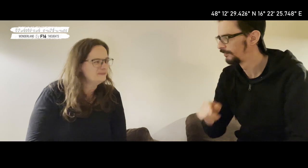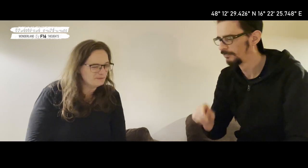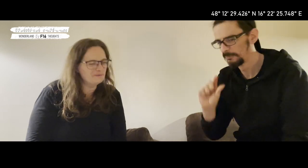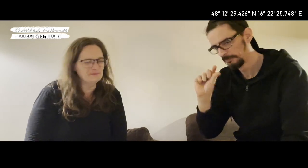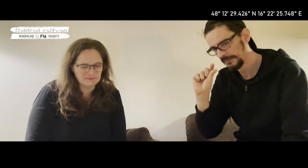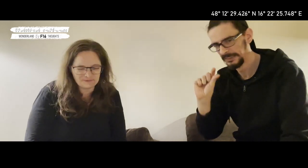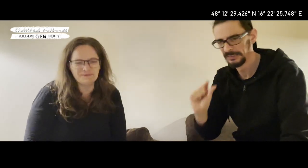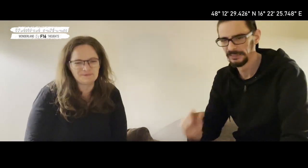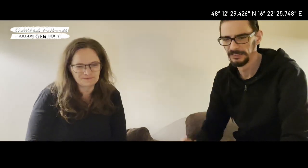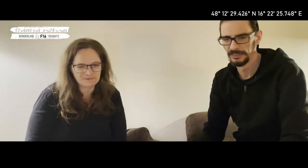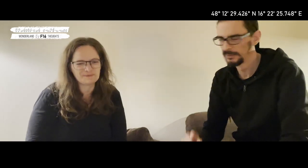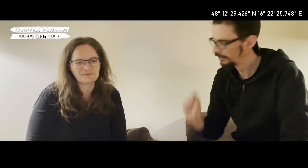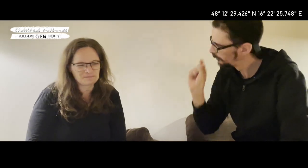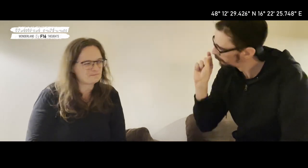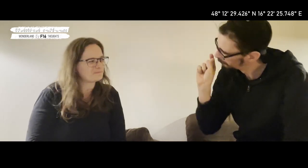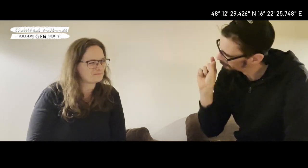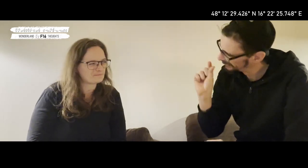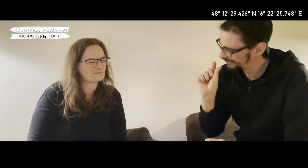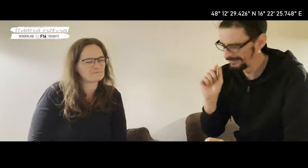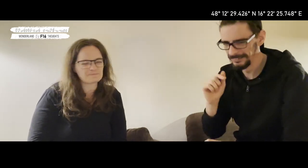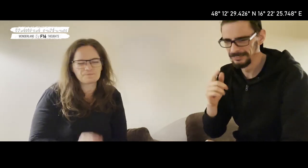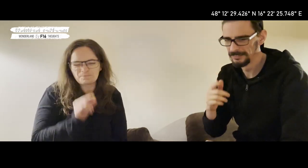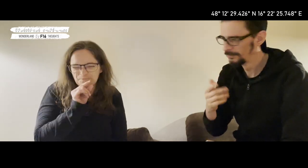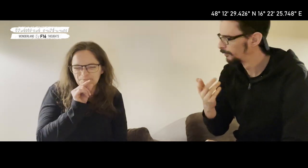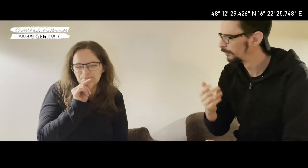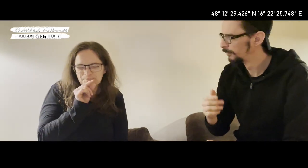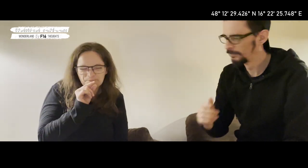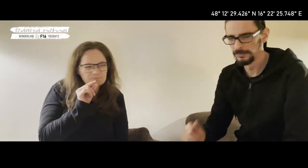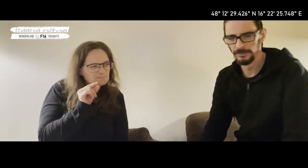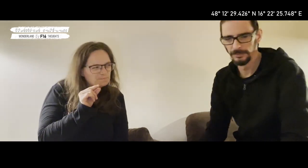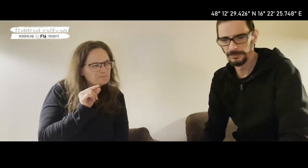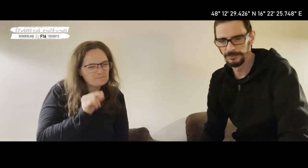Just a little bit. A tiny bit. Yes, a little bit.